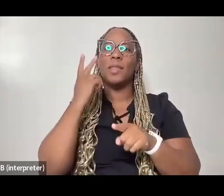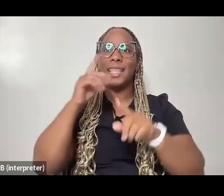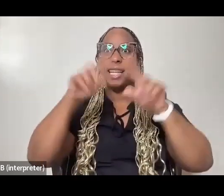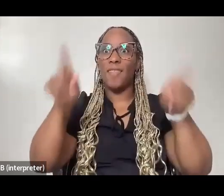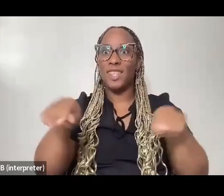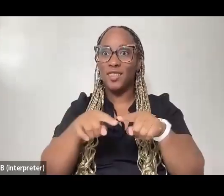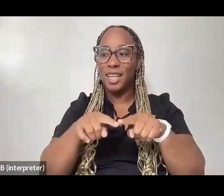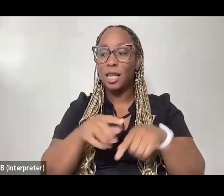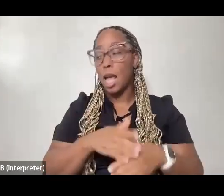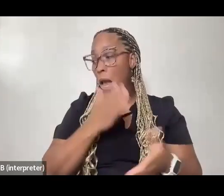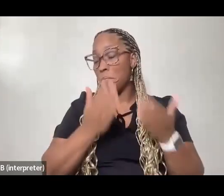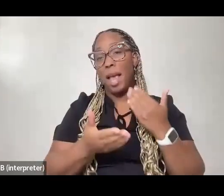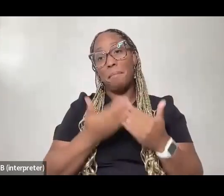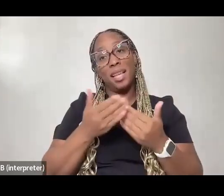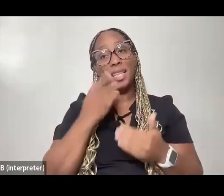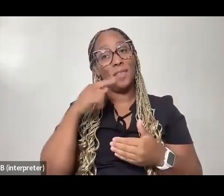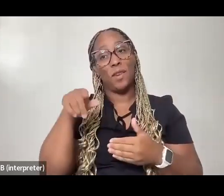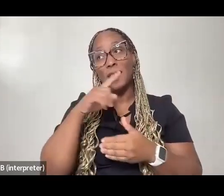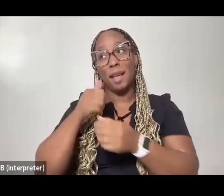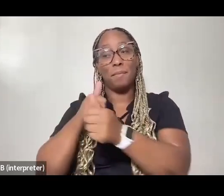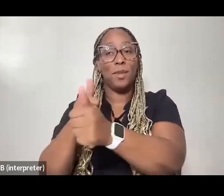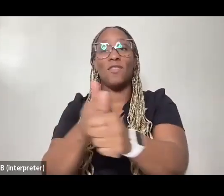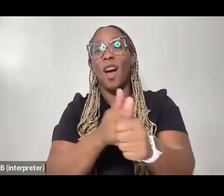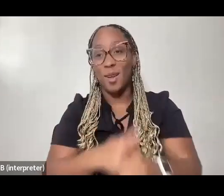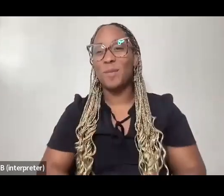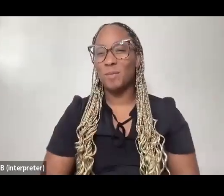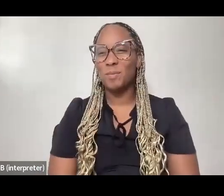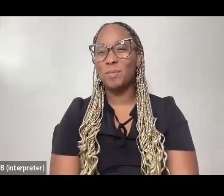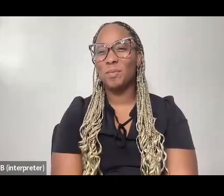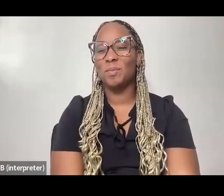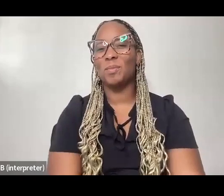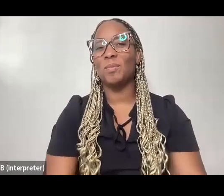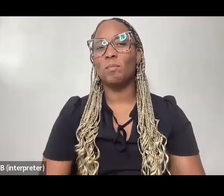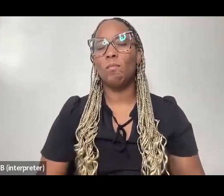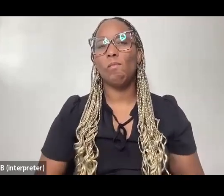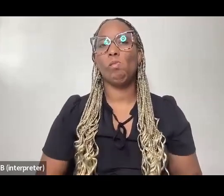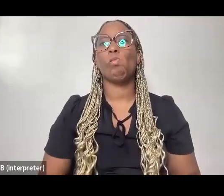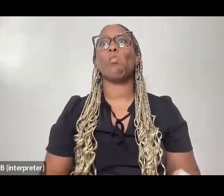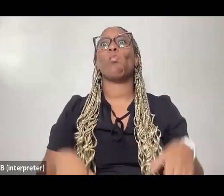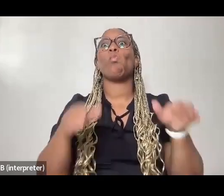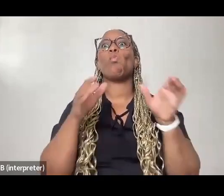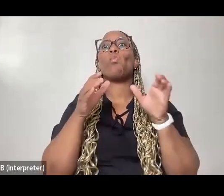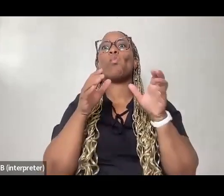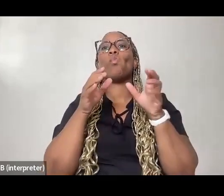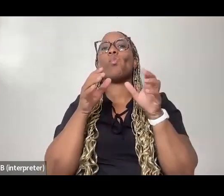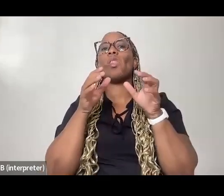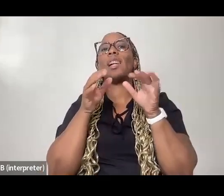And it might be easier for them to follow along. Captions. I'm not going to take into